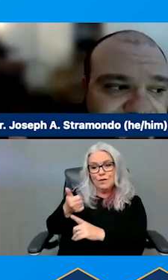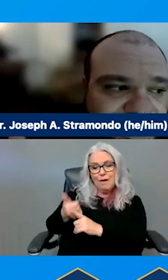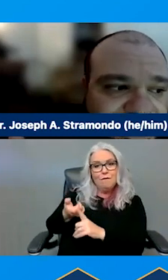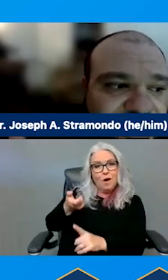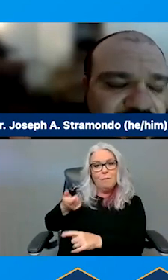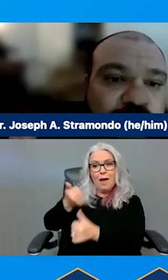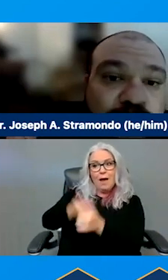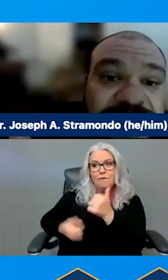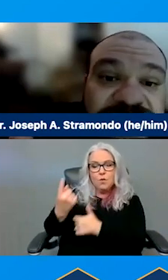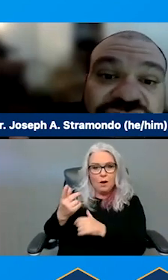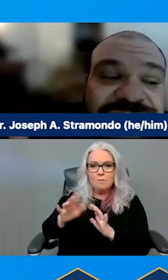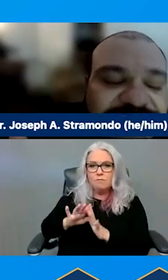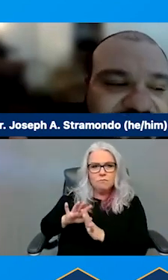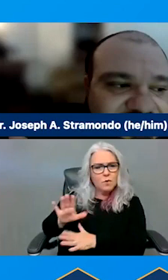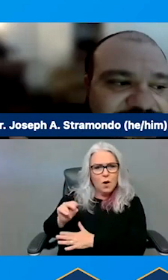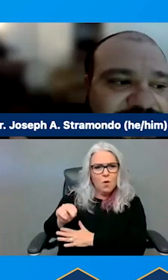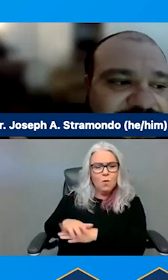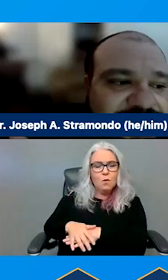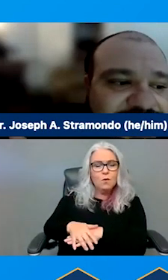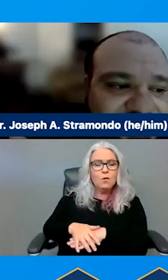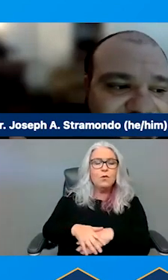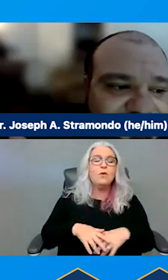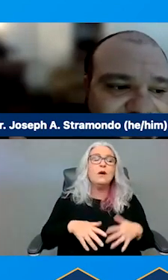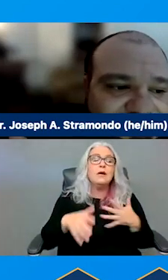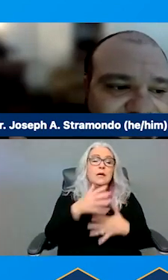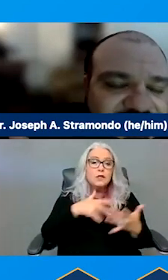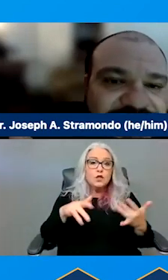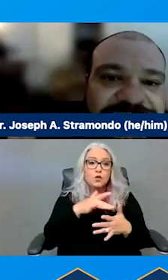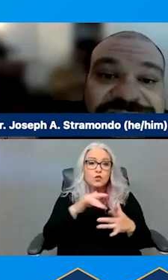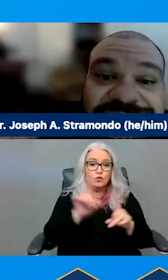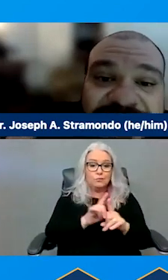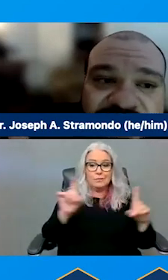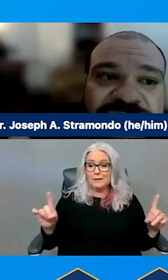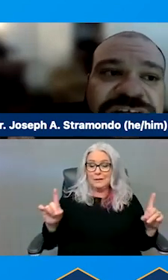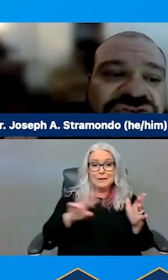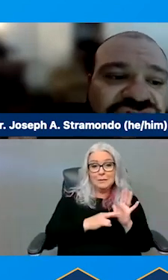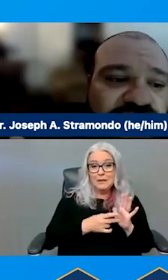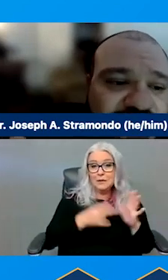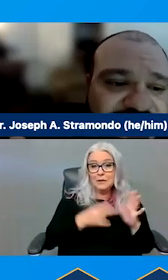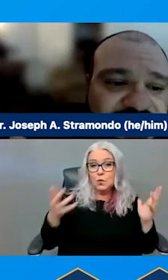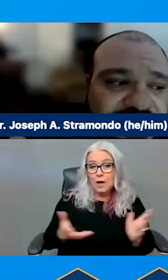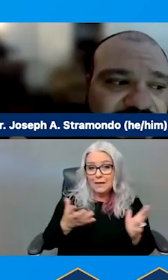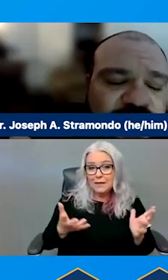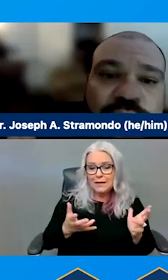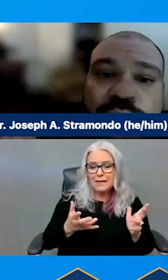from everyone. Okay. What social distancing is, is